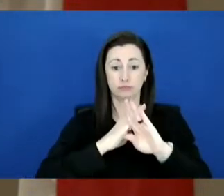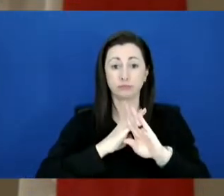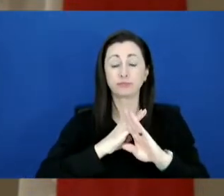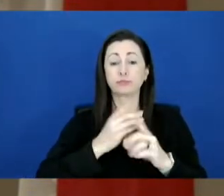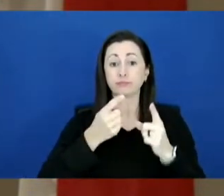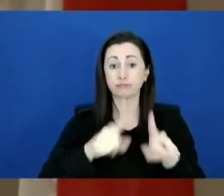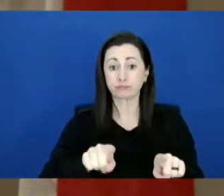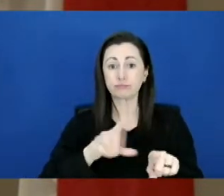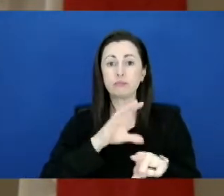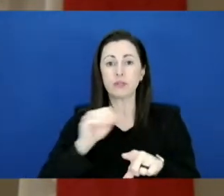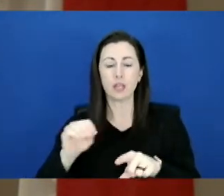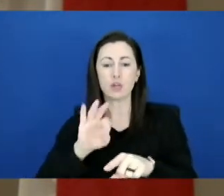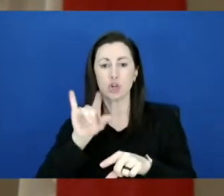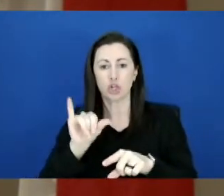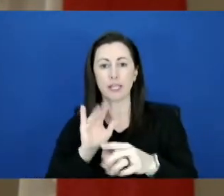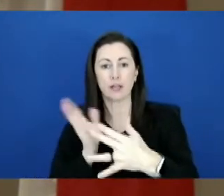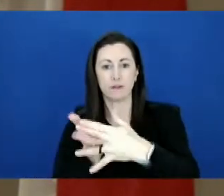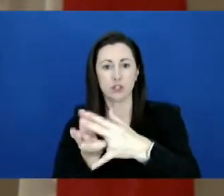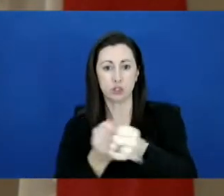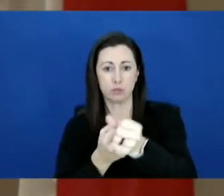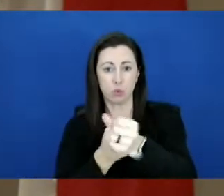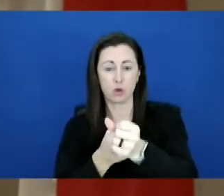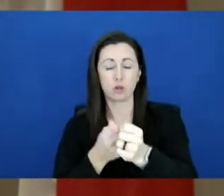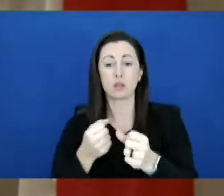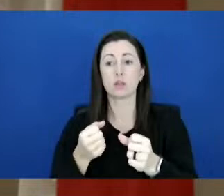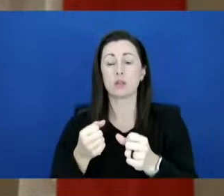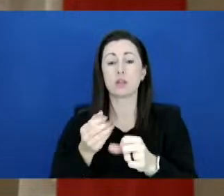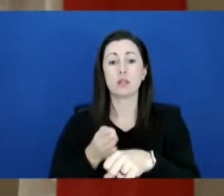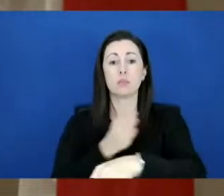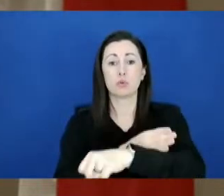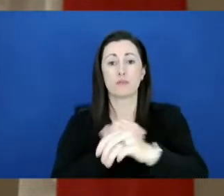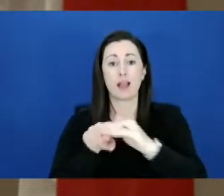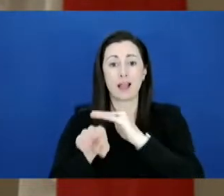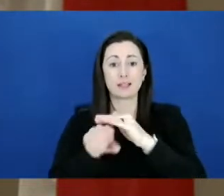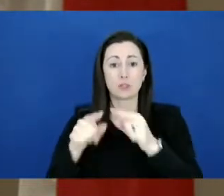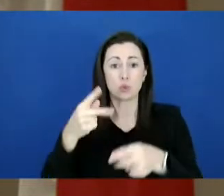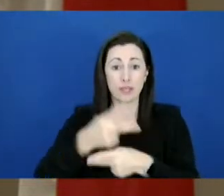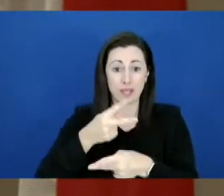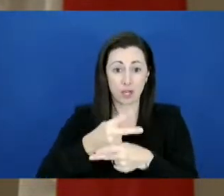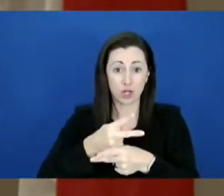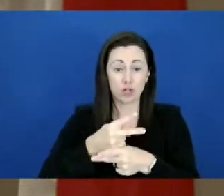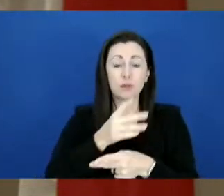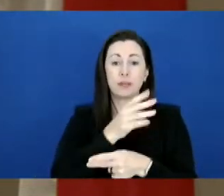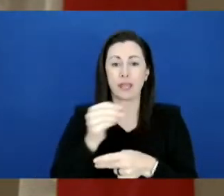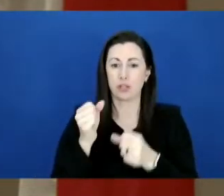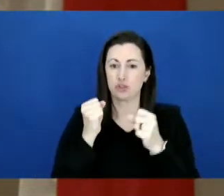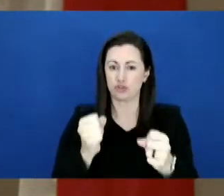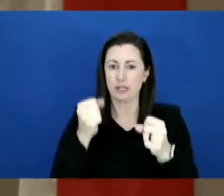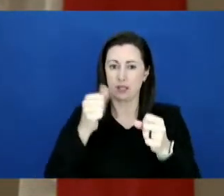INCREASE PREVENTION AND EARLY